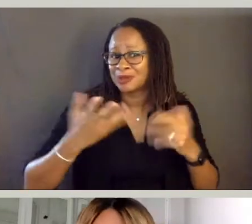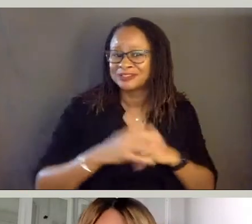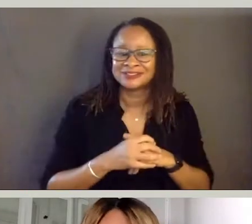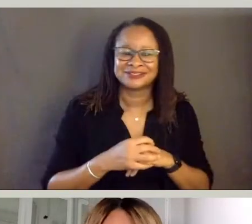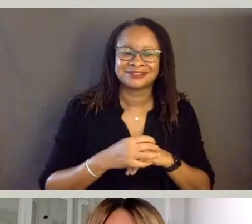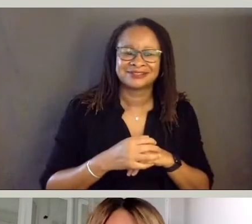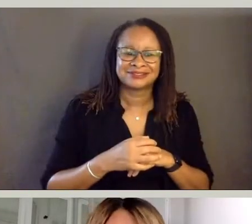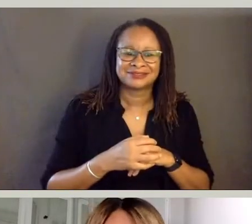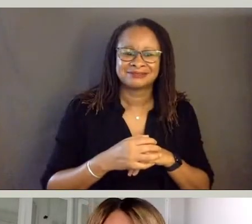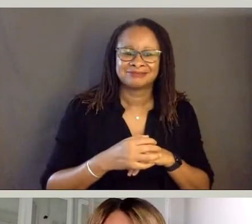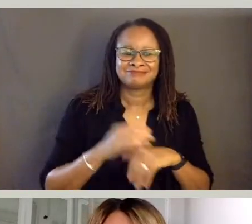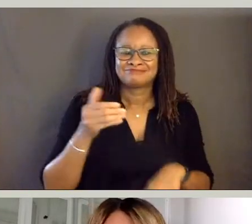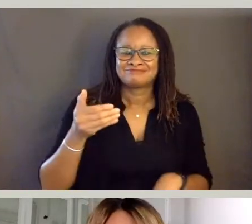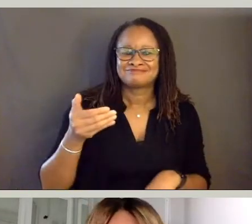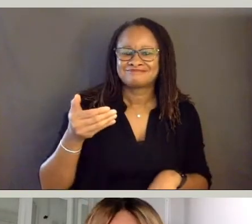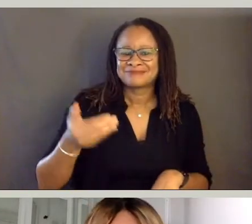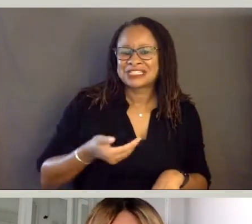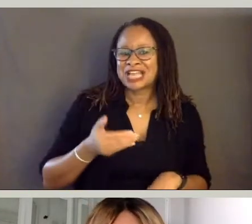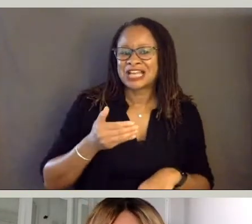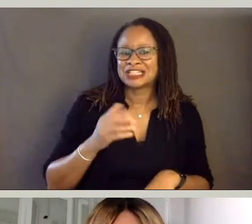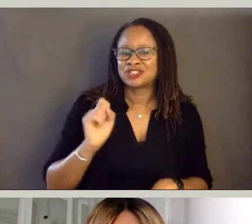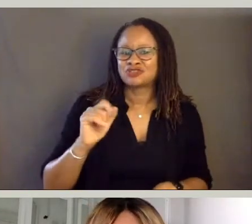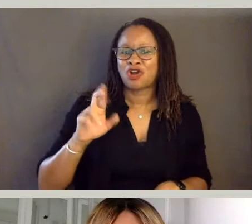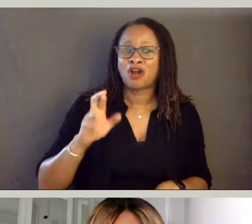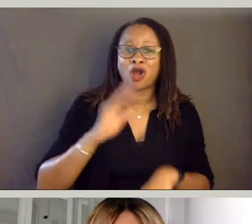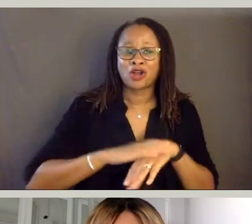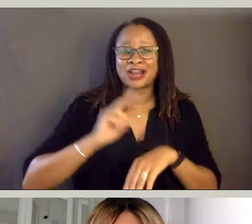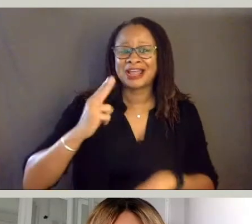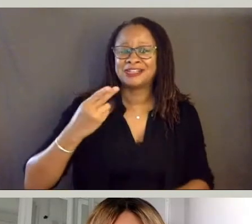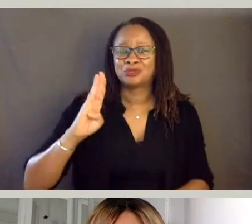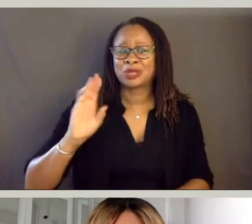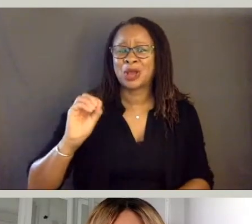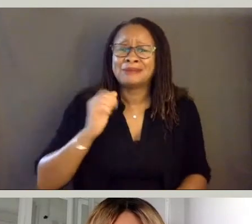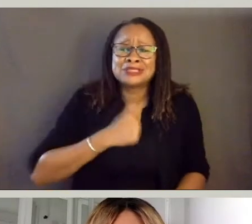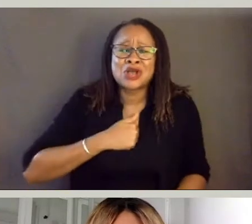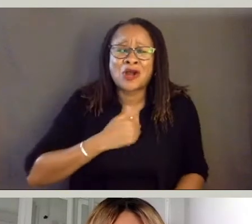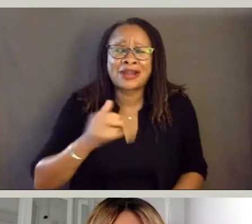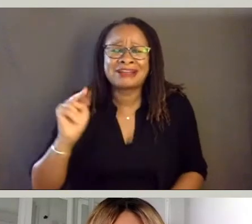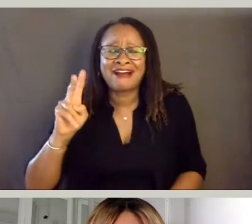Guest star, maybe. On, I think it's an HBO show, I'm so sorry, Nava, if I'm getting this wrong,